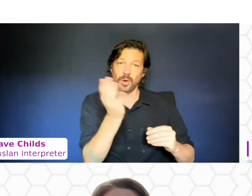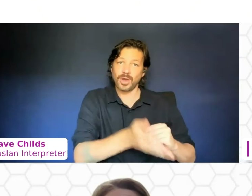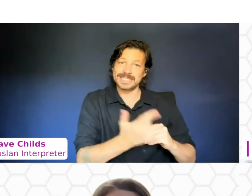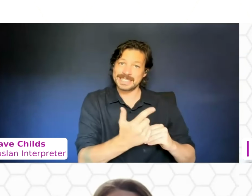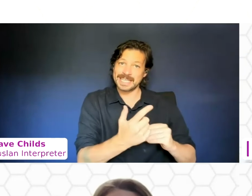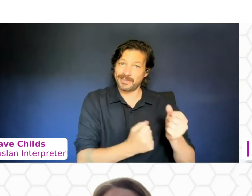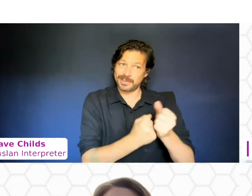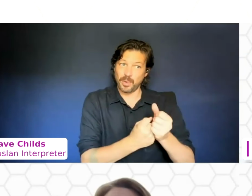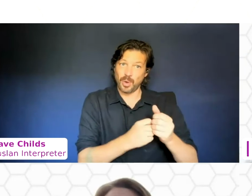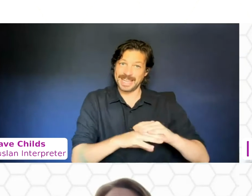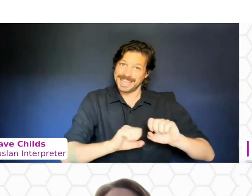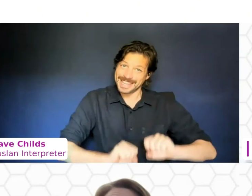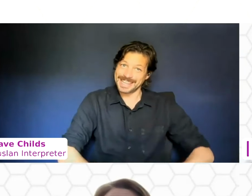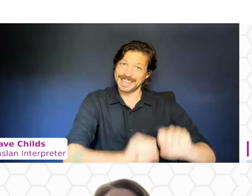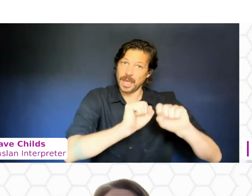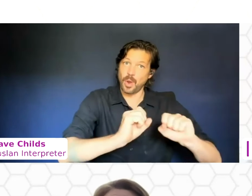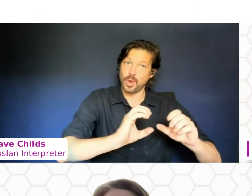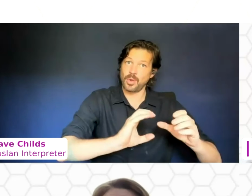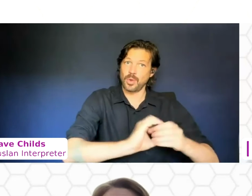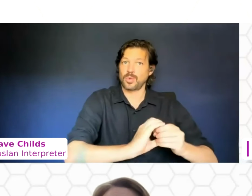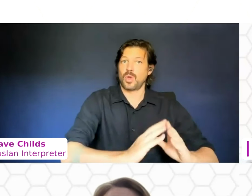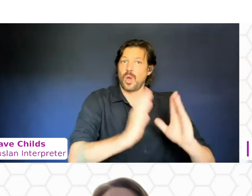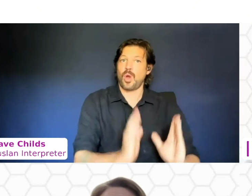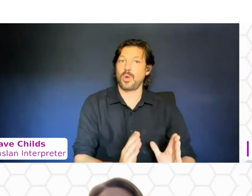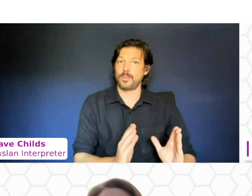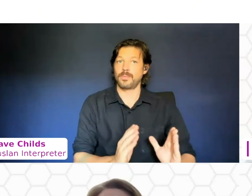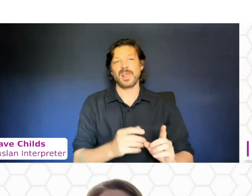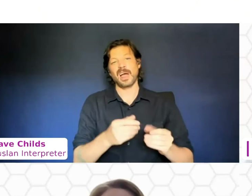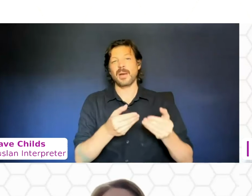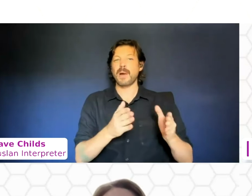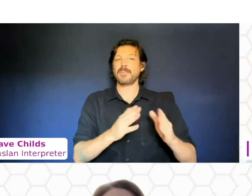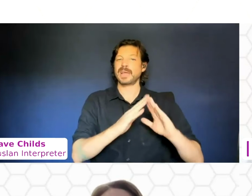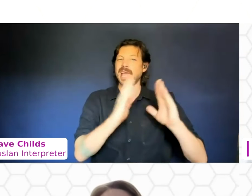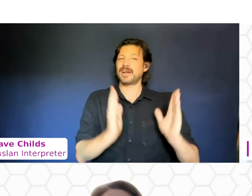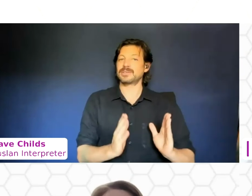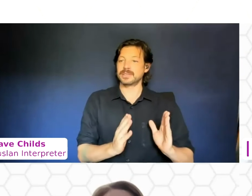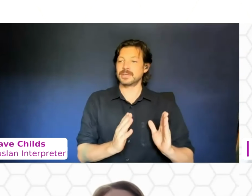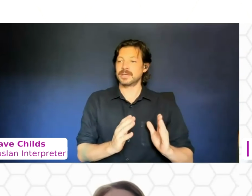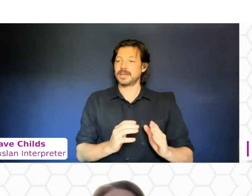own home, for example public housing even though their tenancy rights might be protected under the